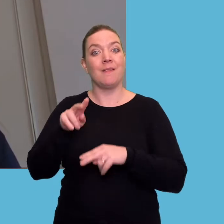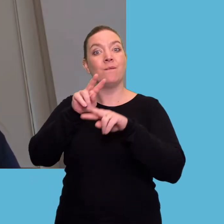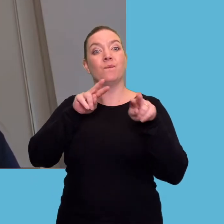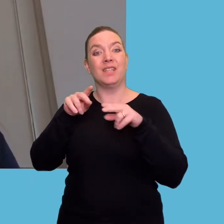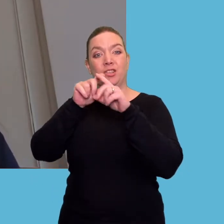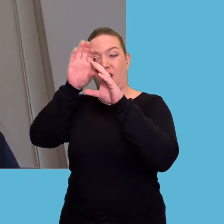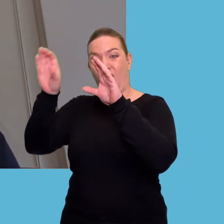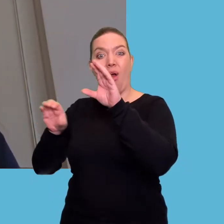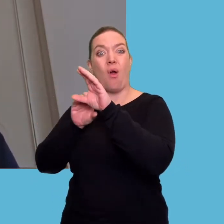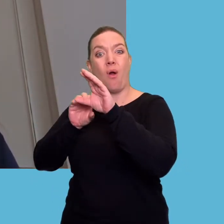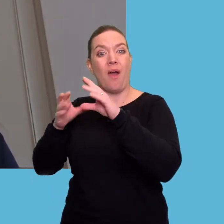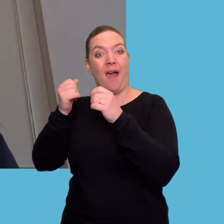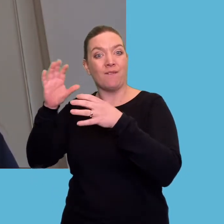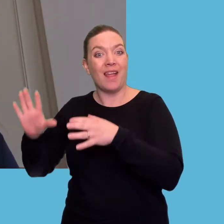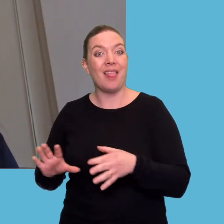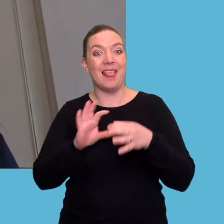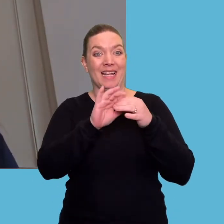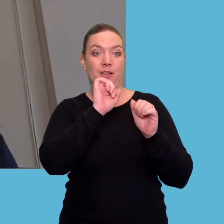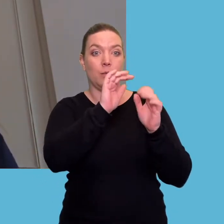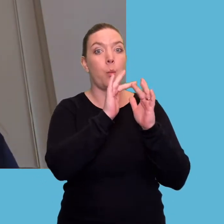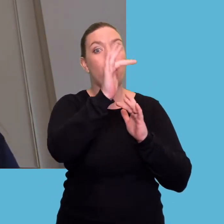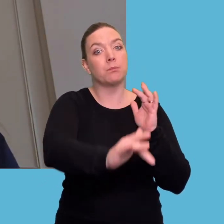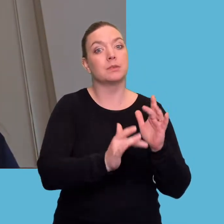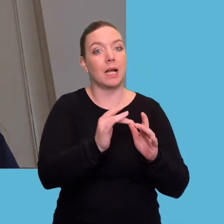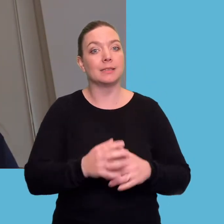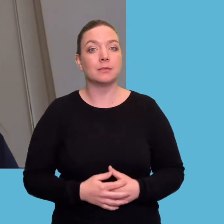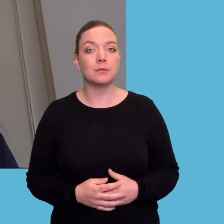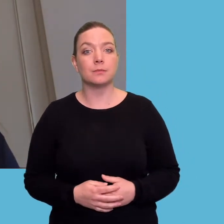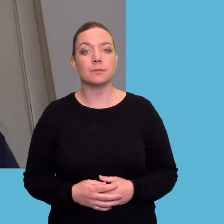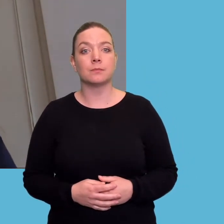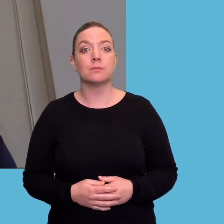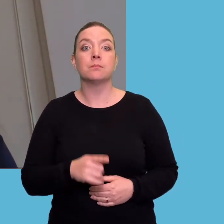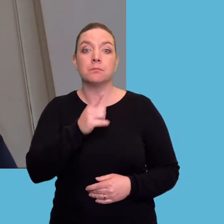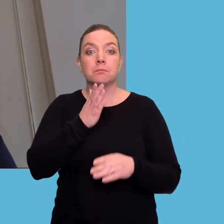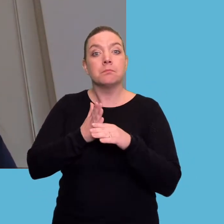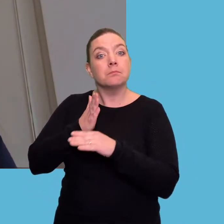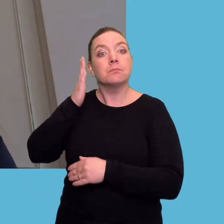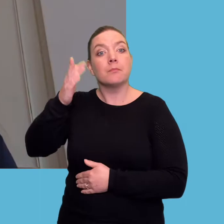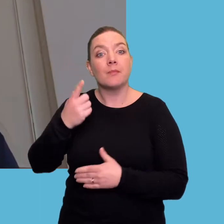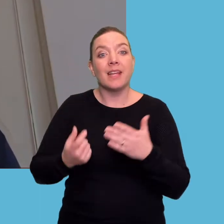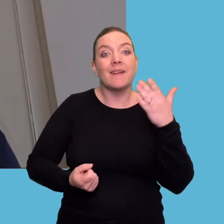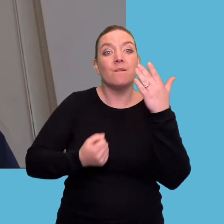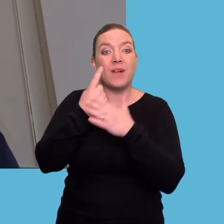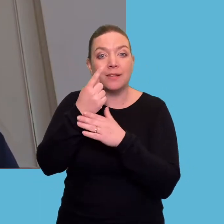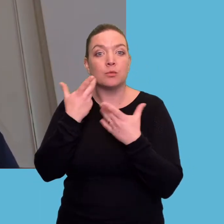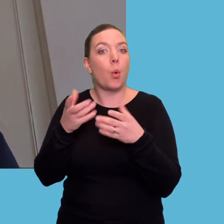Take a look at the description below this video for links to their website. If you are accessing